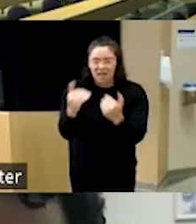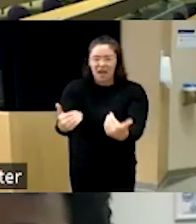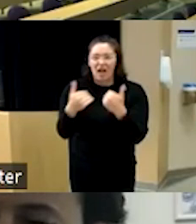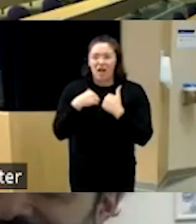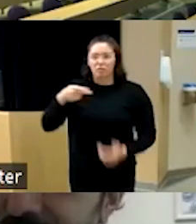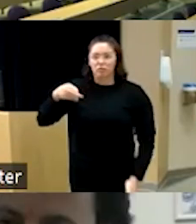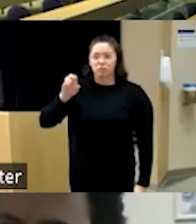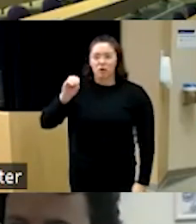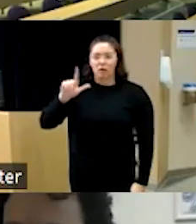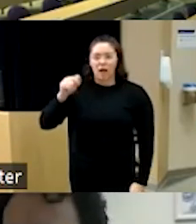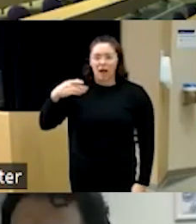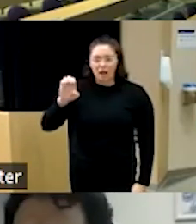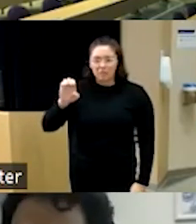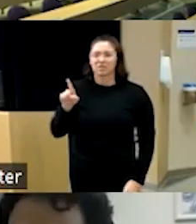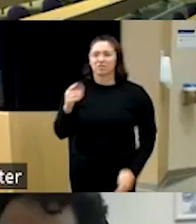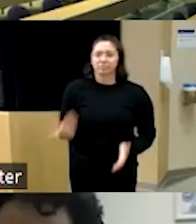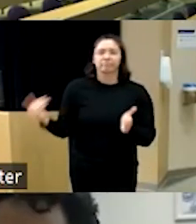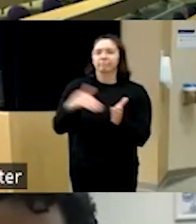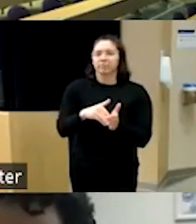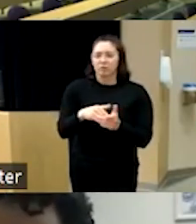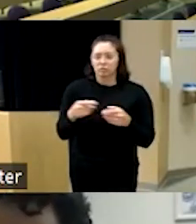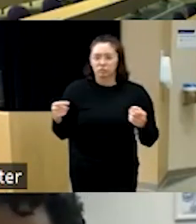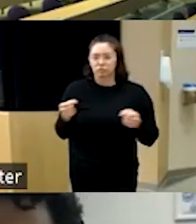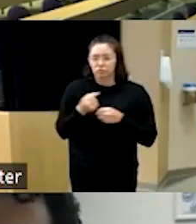and this is causing all my problem and I'm telling them no it's the whole thing that's the problem